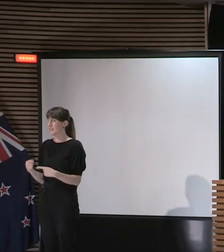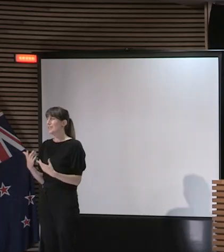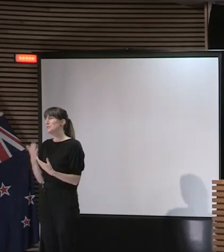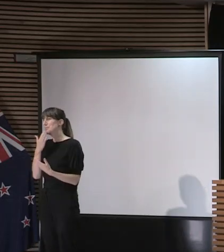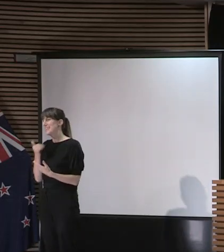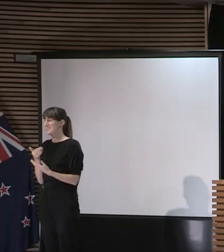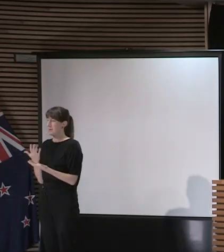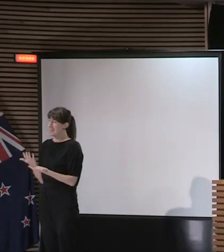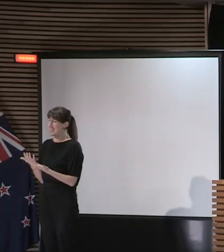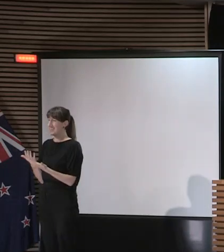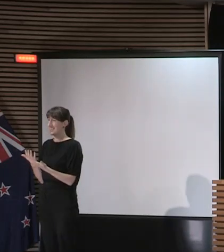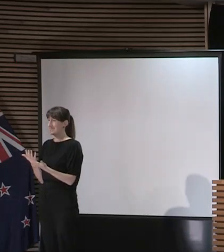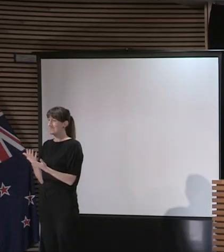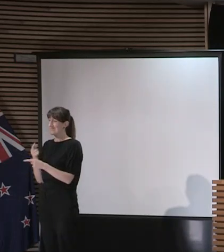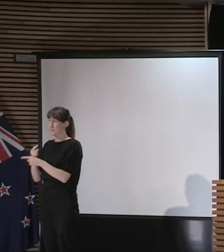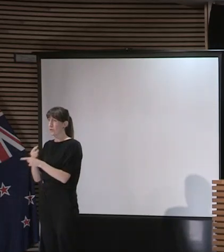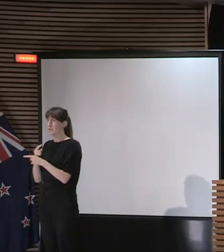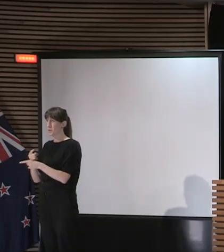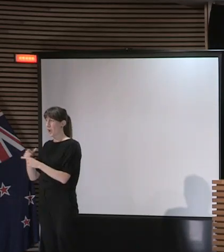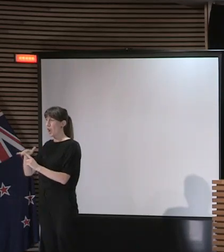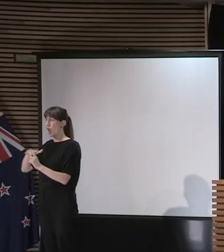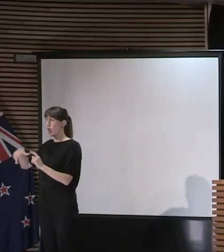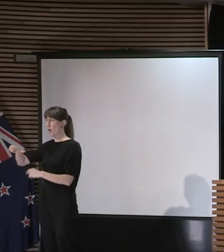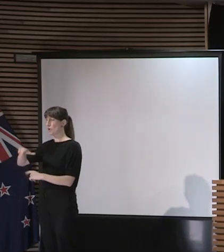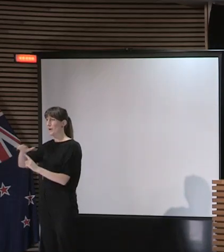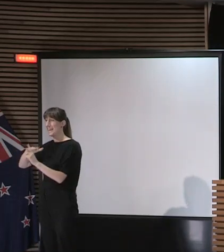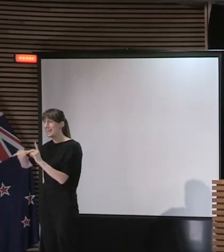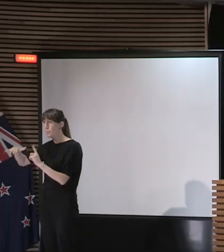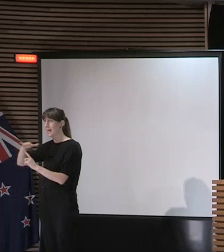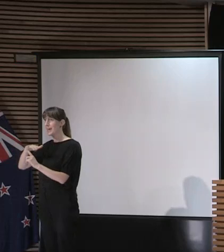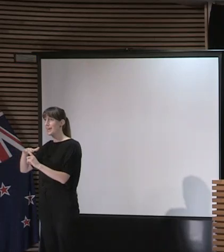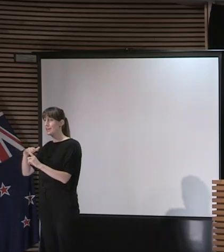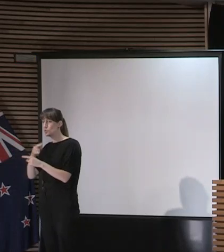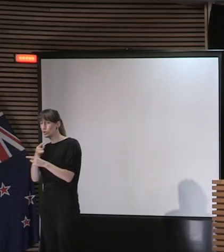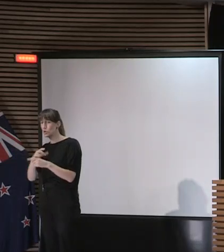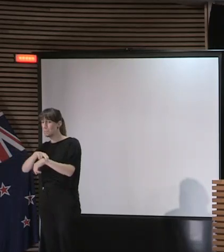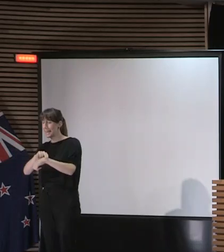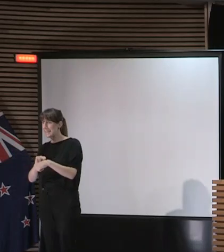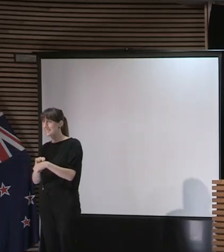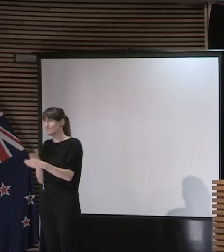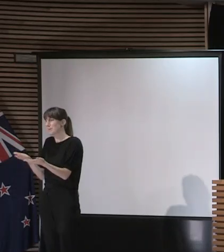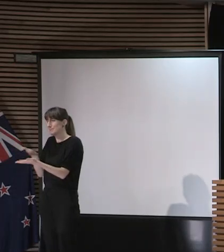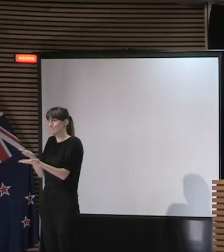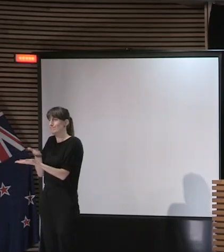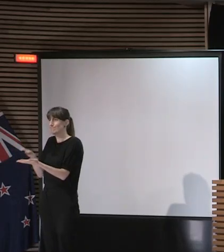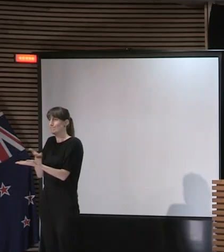we've often been able to work that through and so there I would ask iwi to work